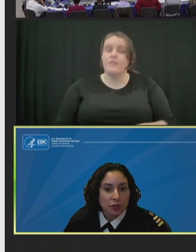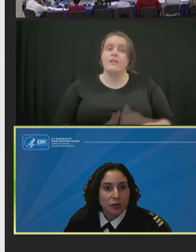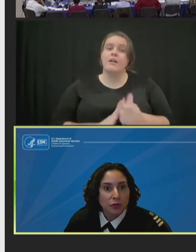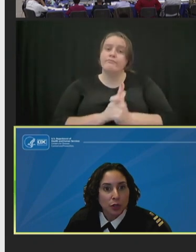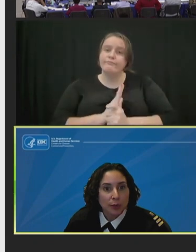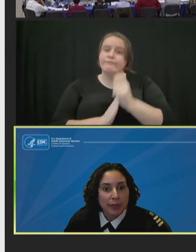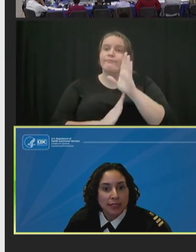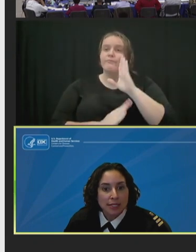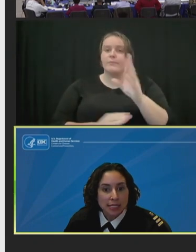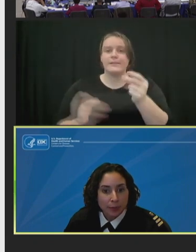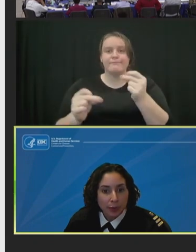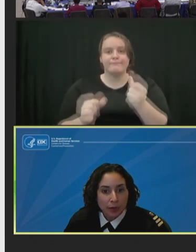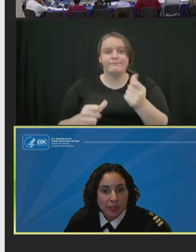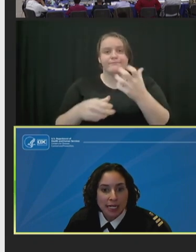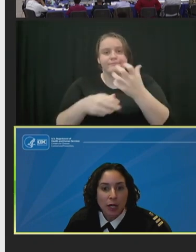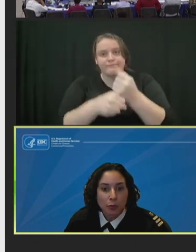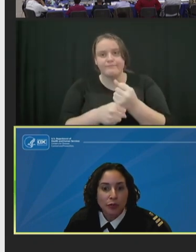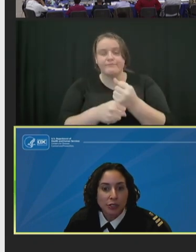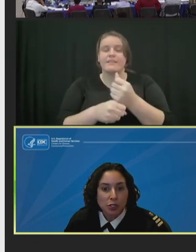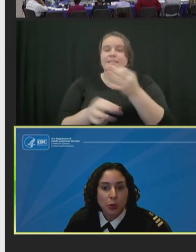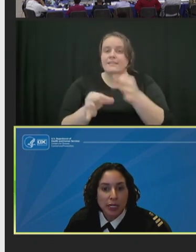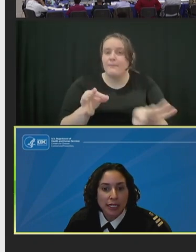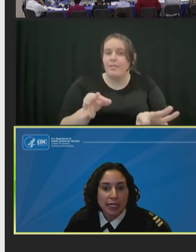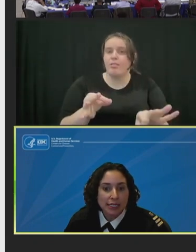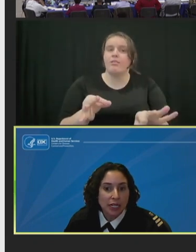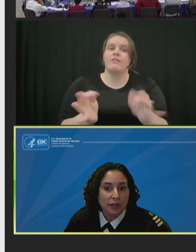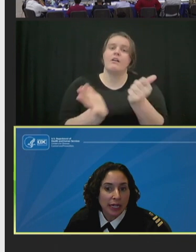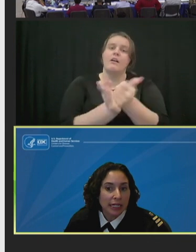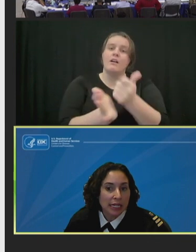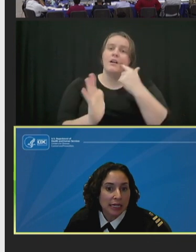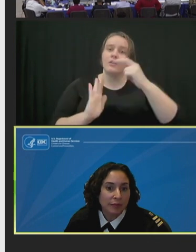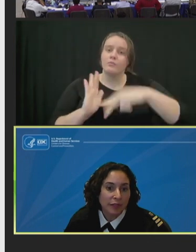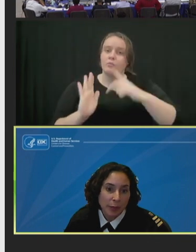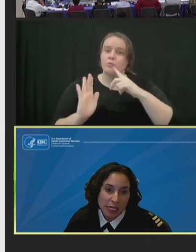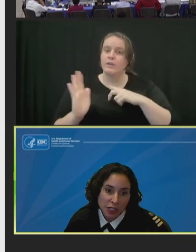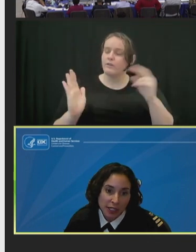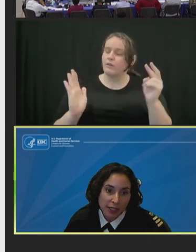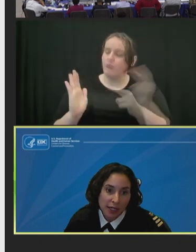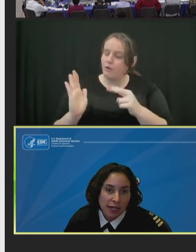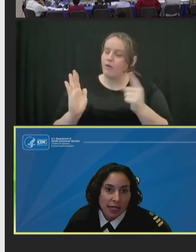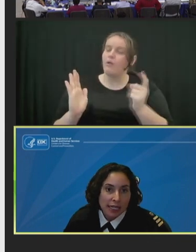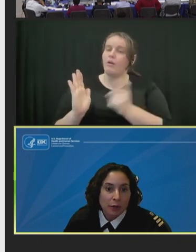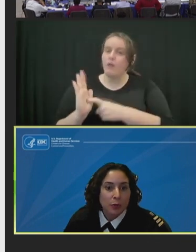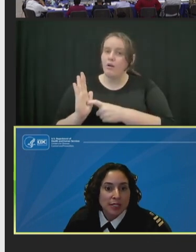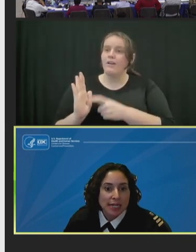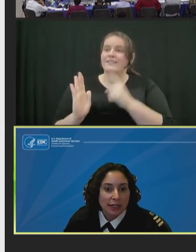uniform, and simple to help readers quickly identify key information. They will present